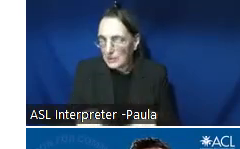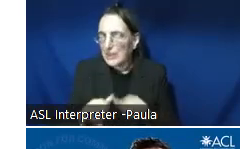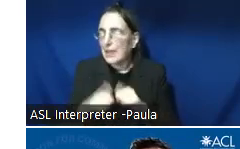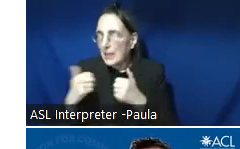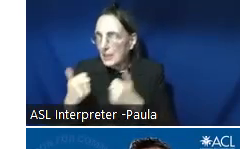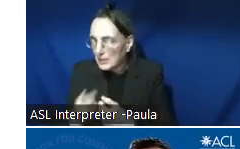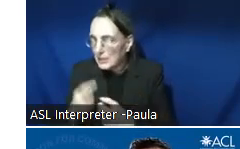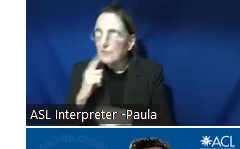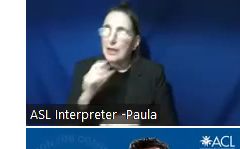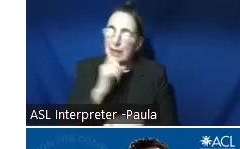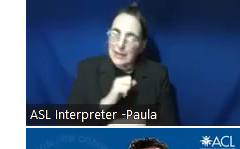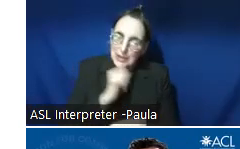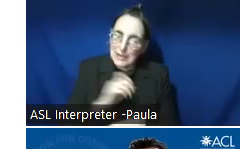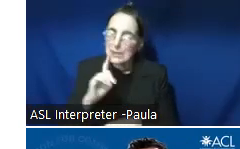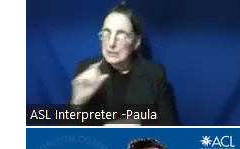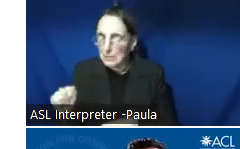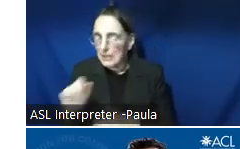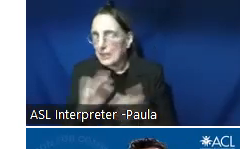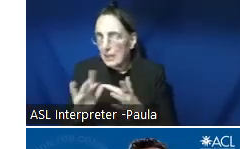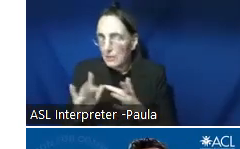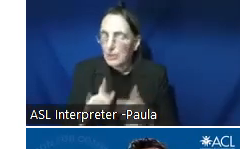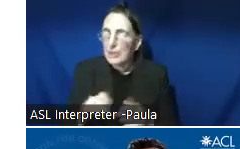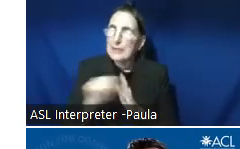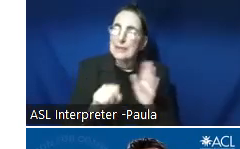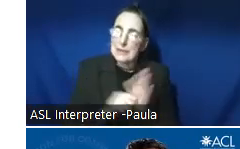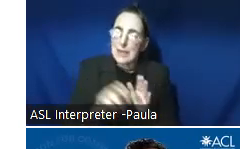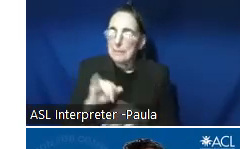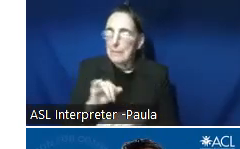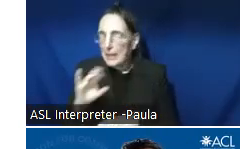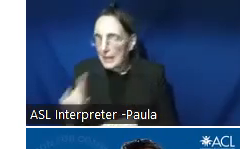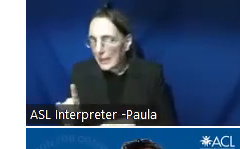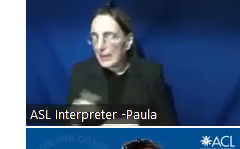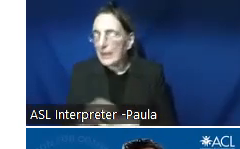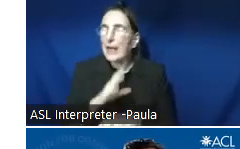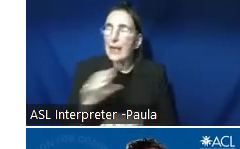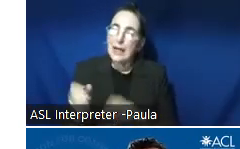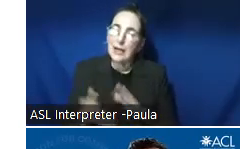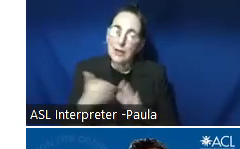network organizations and state Medicaid agency and operating agencies, bringing funding